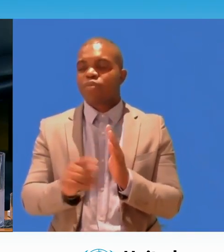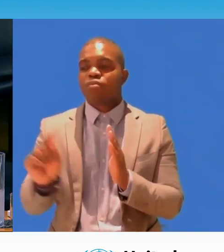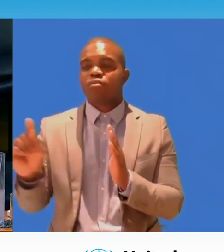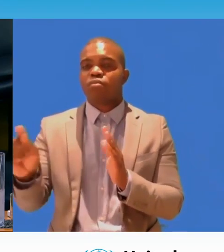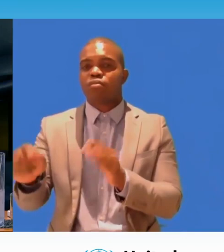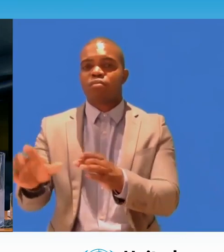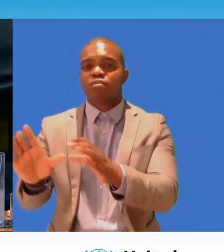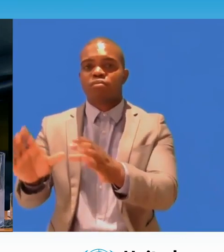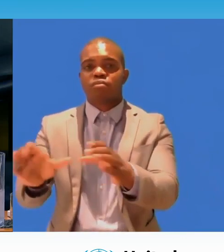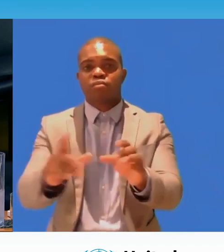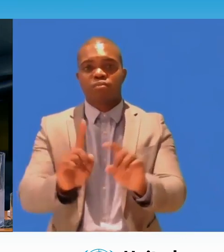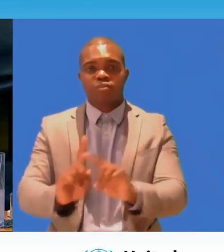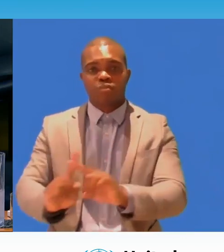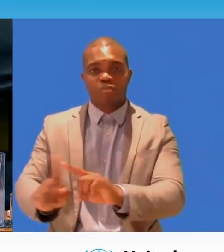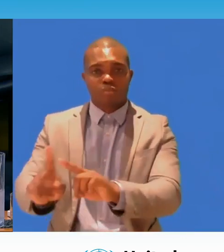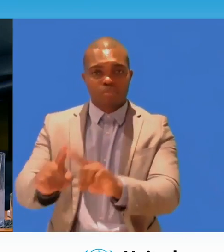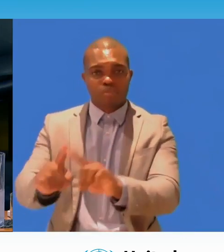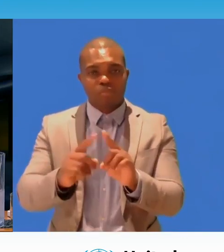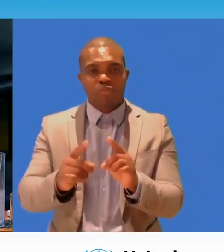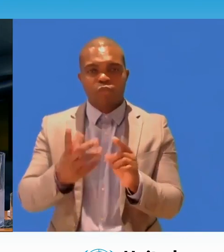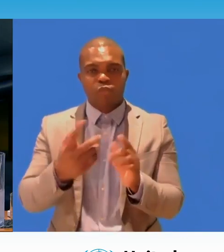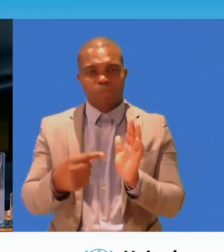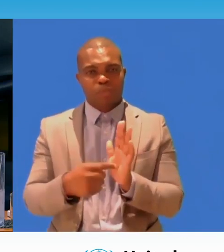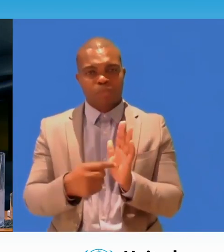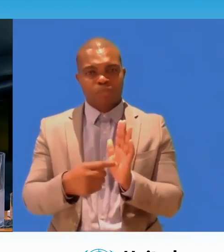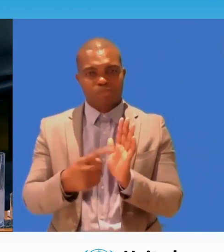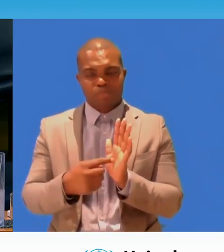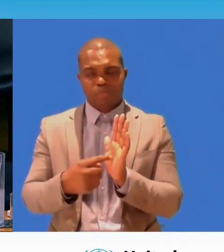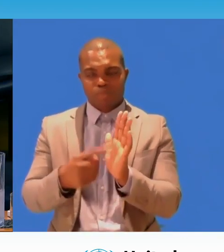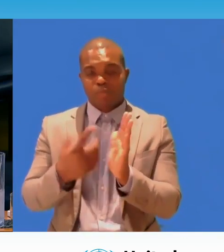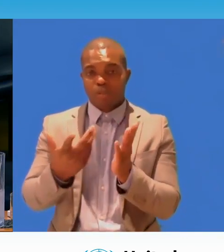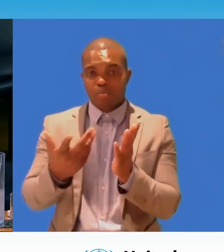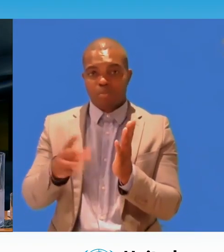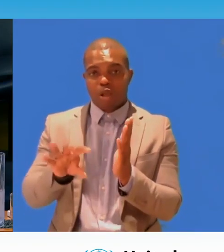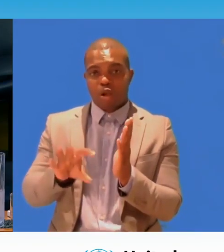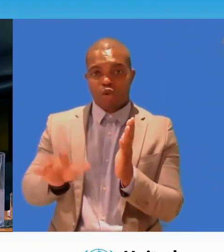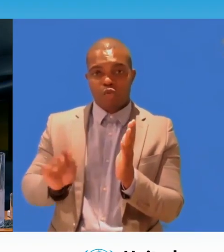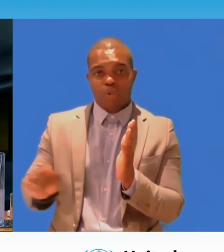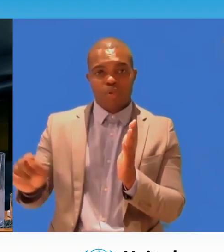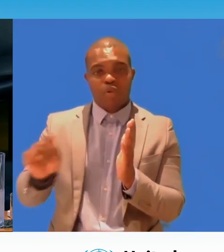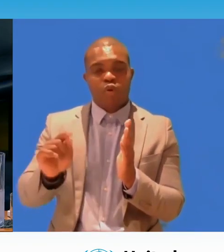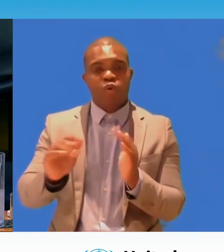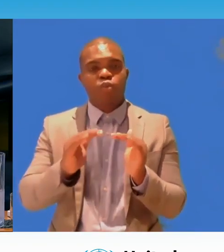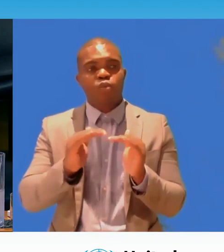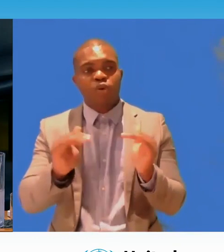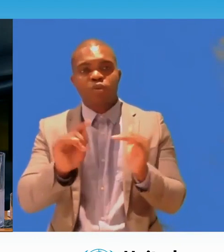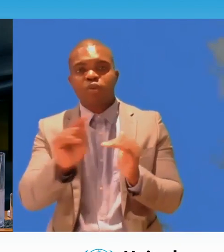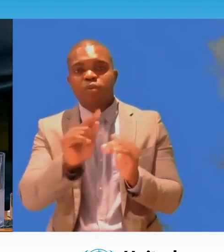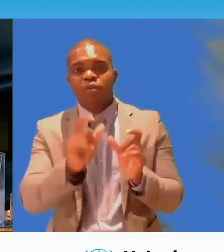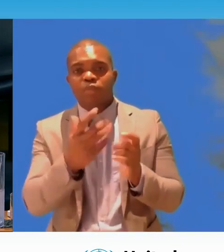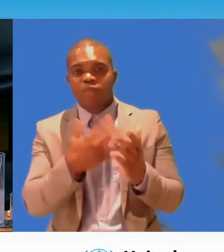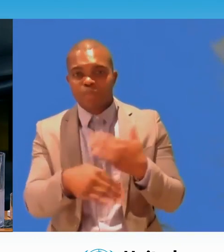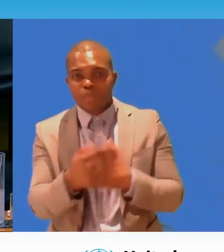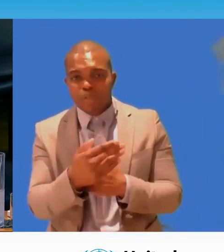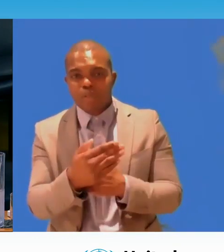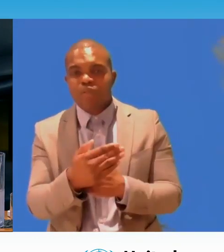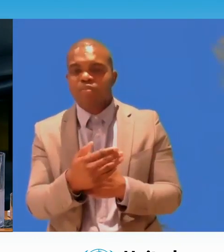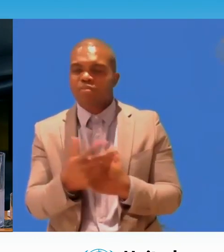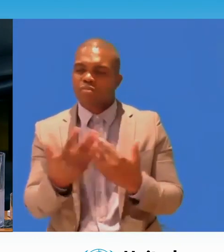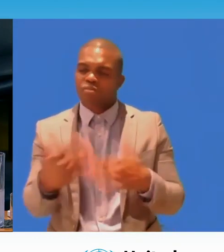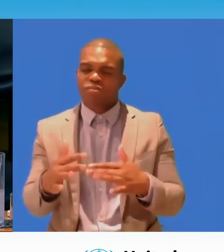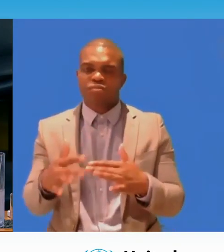space to be recognized as partners in whatever reforms are happening at Country level we also